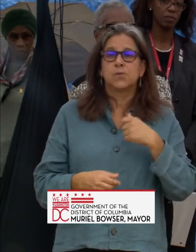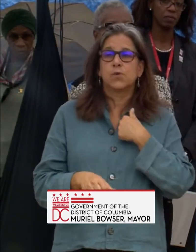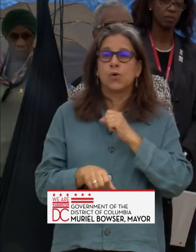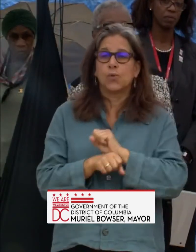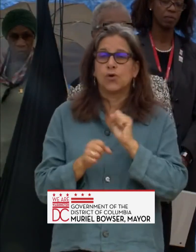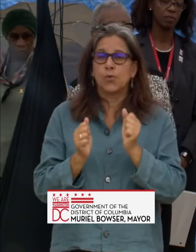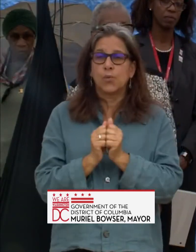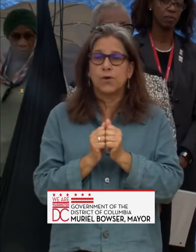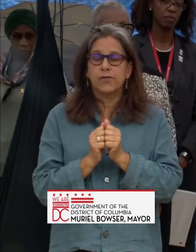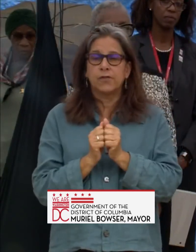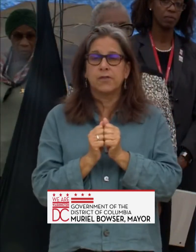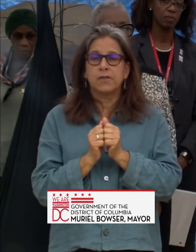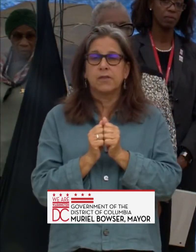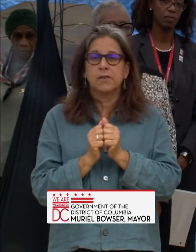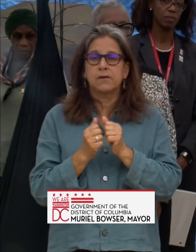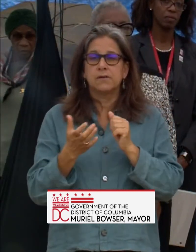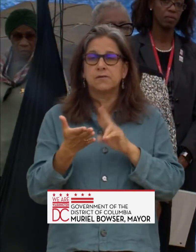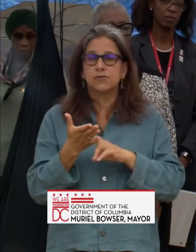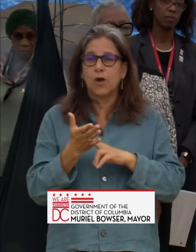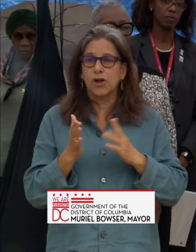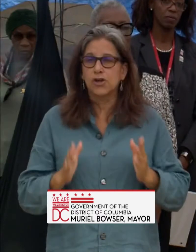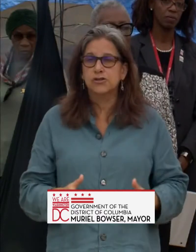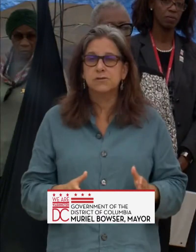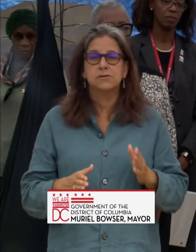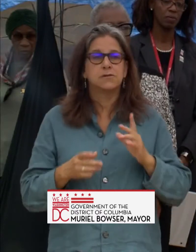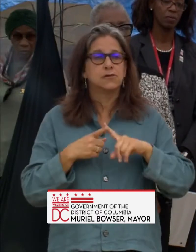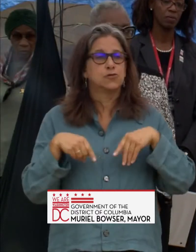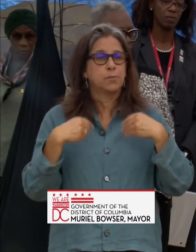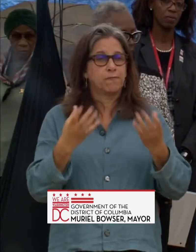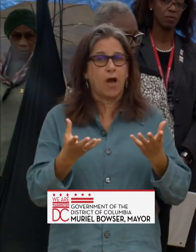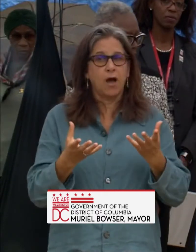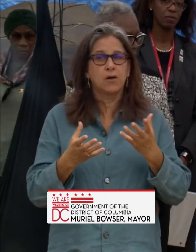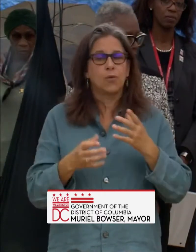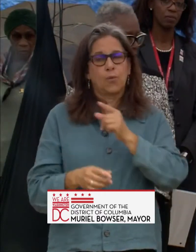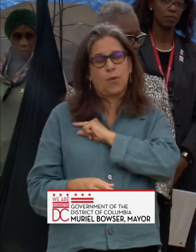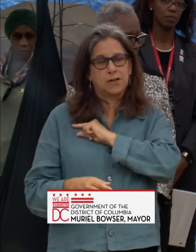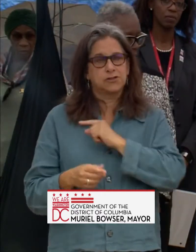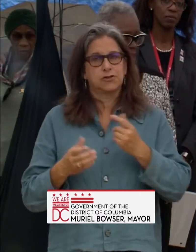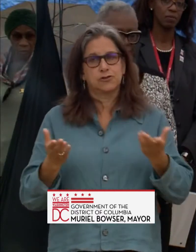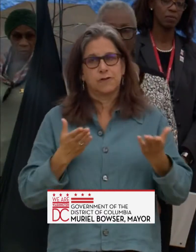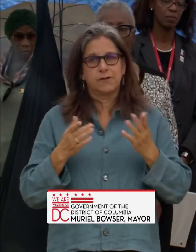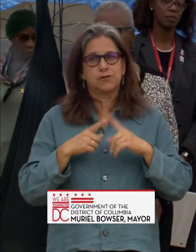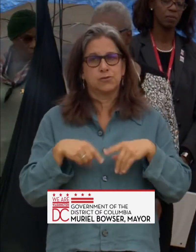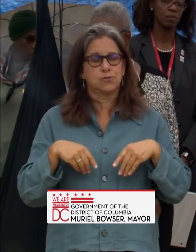TO DELIVER QUALITY SERVICES AND SUPPORTS IN THE MANAGEMENT OF THE PROGRAMS THAT WE CAN INCORPORATE THROUGH OUR